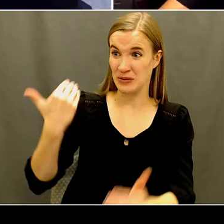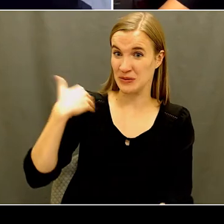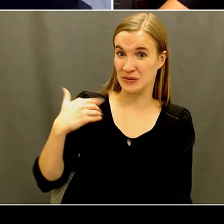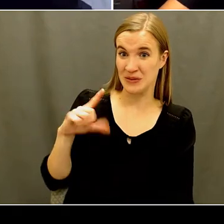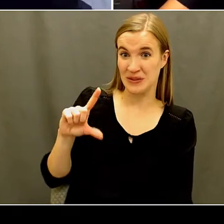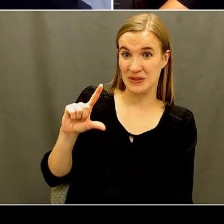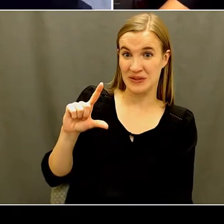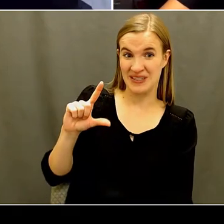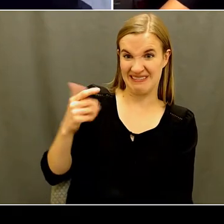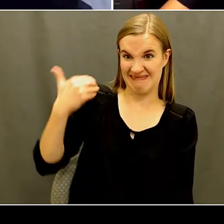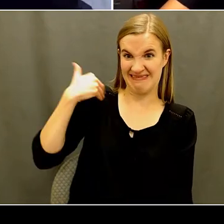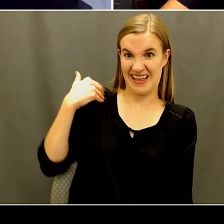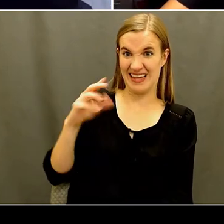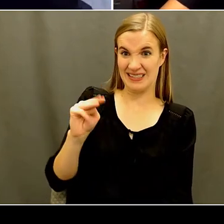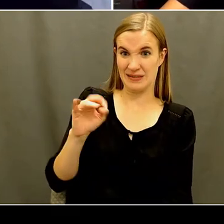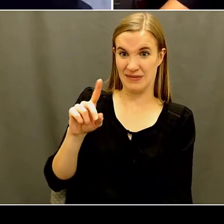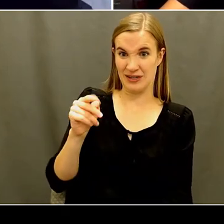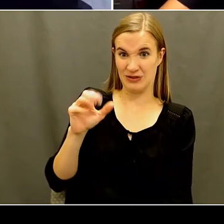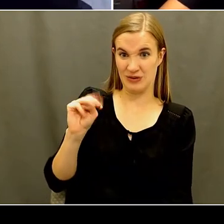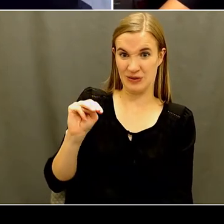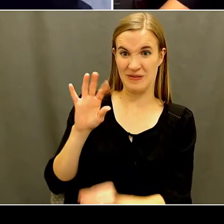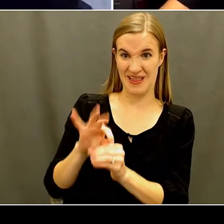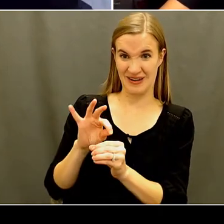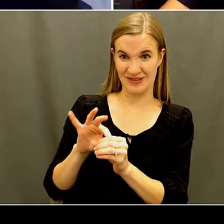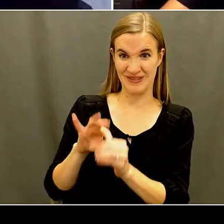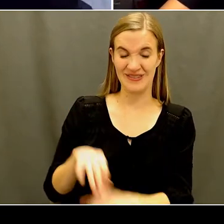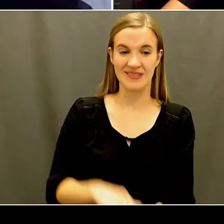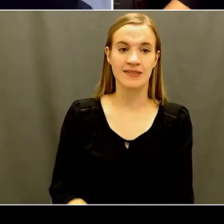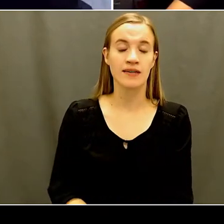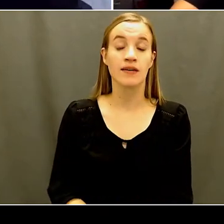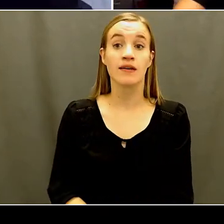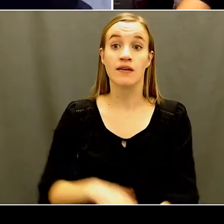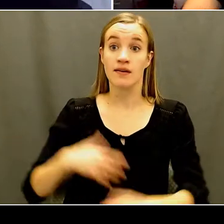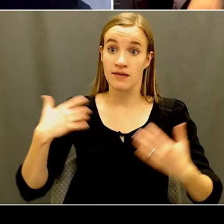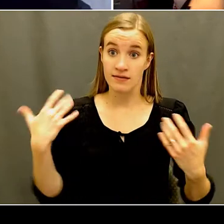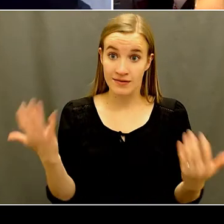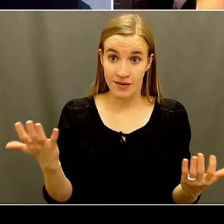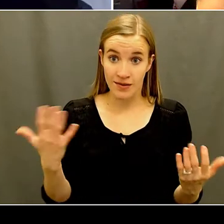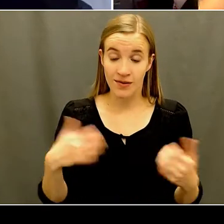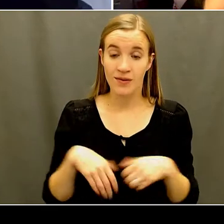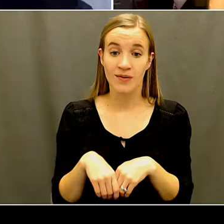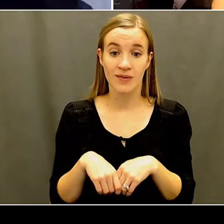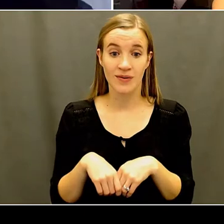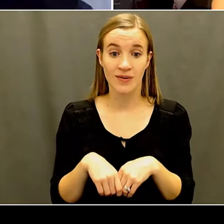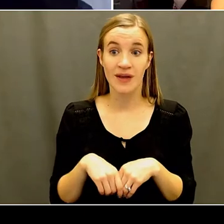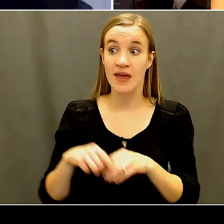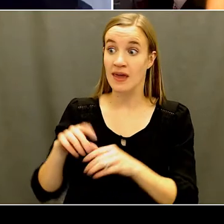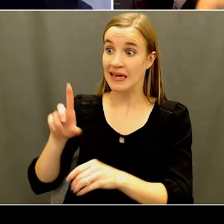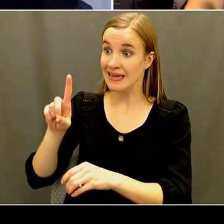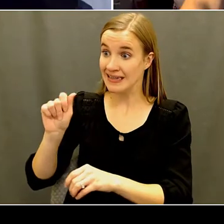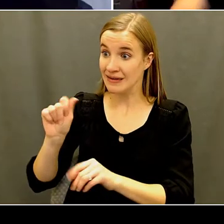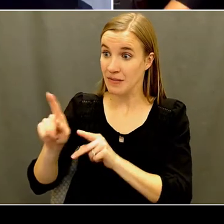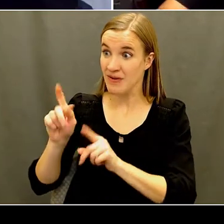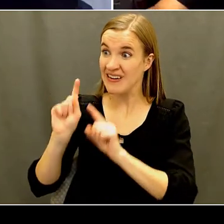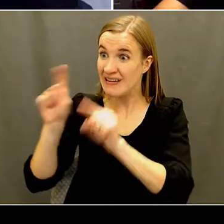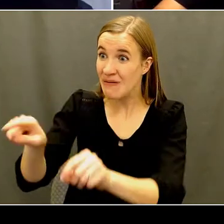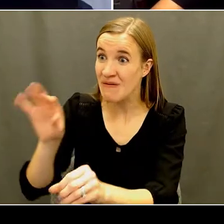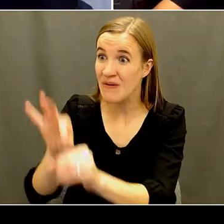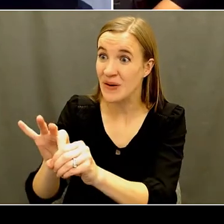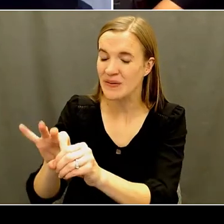with disabilities, are having to choose between protecting their health and safety and protecting their lives and participating in democracy. That is an